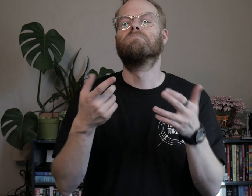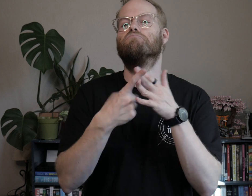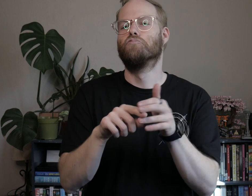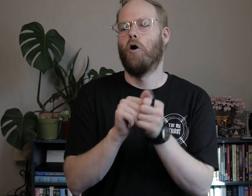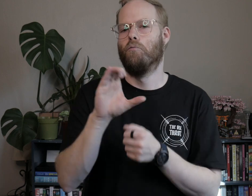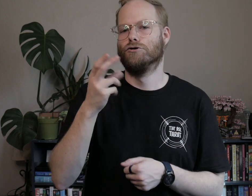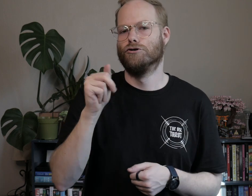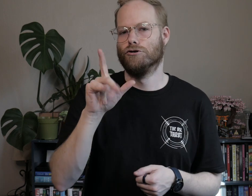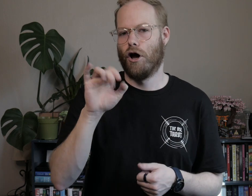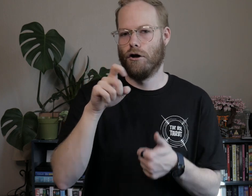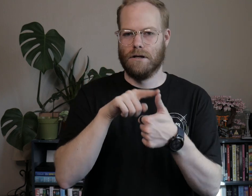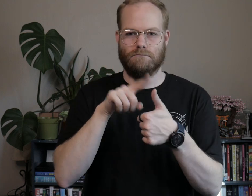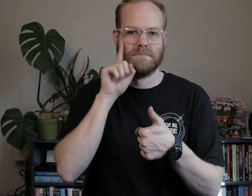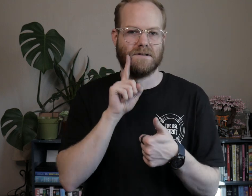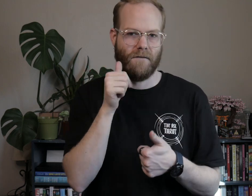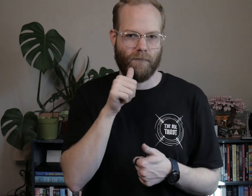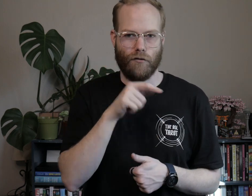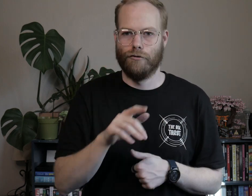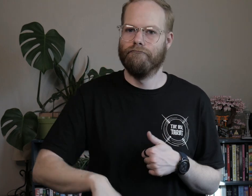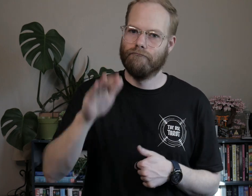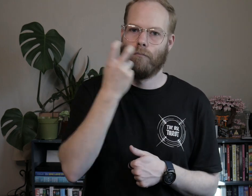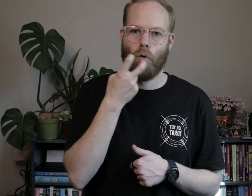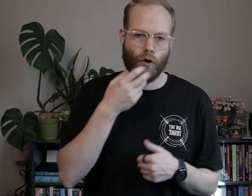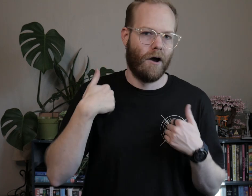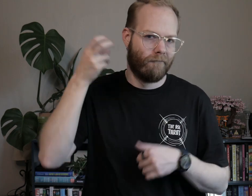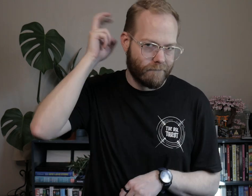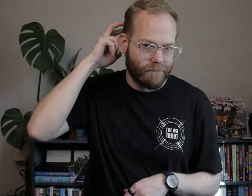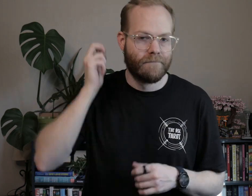Let’s start with Charlie, the deaf girl who grew up oral with an cochlear implant.